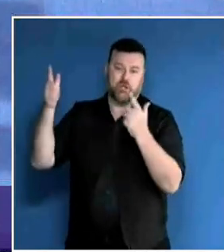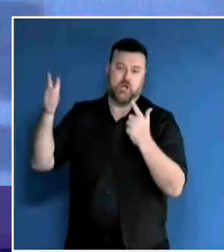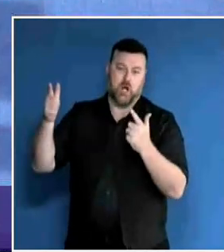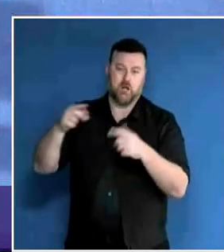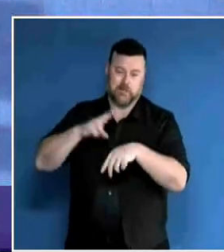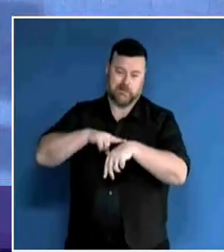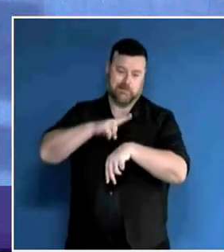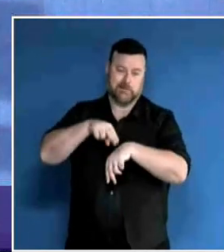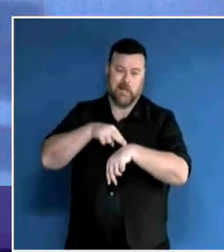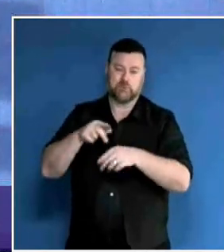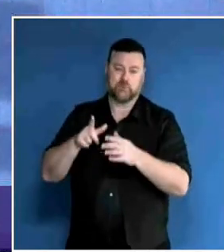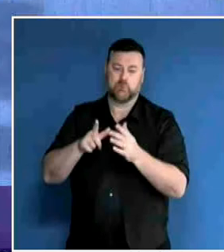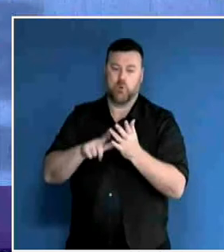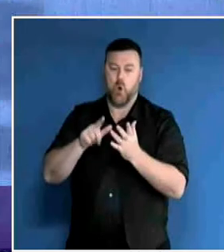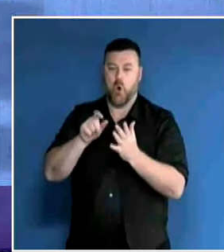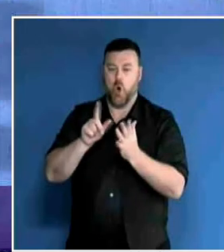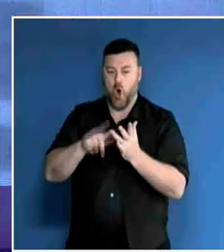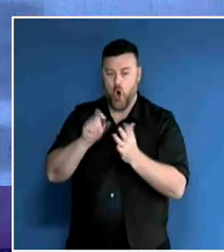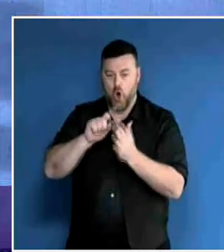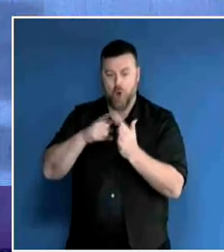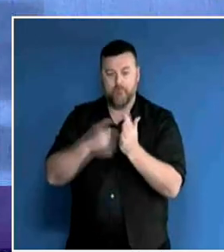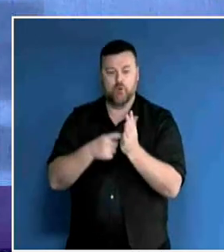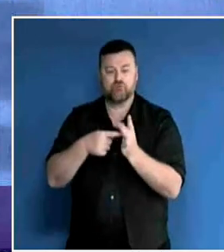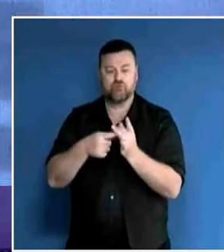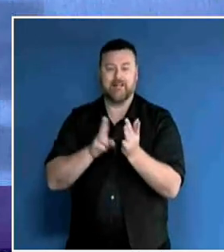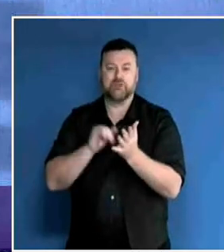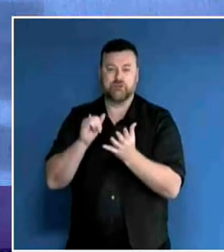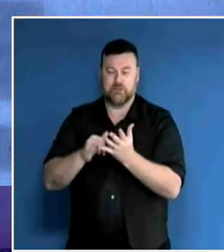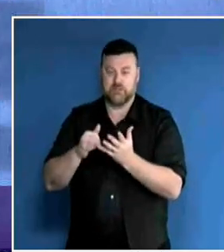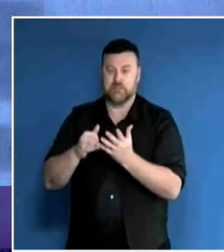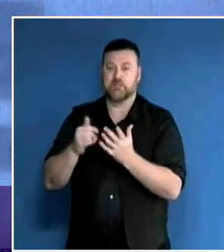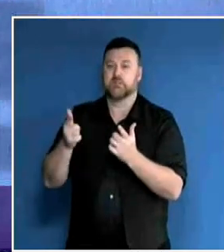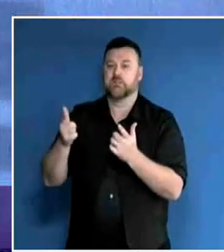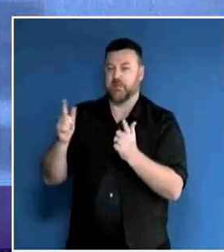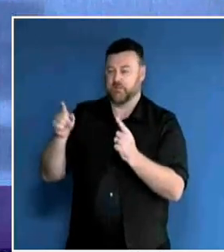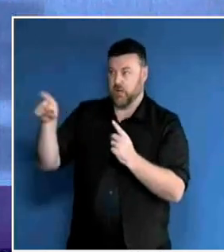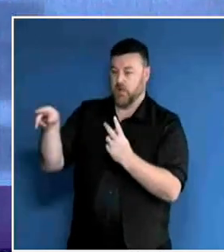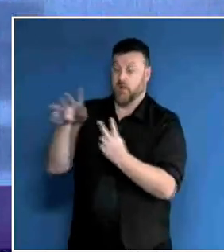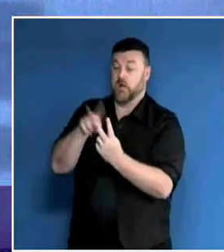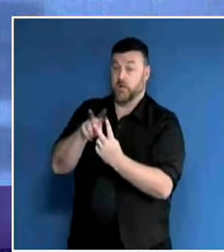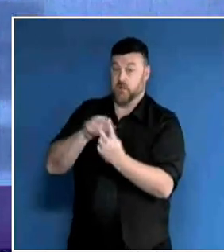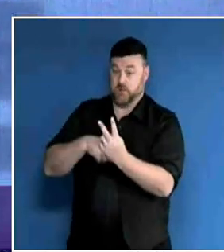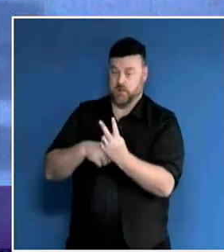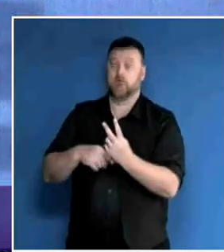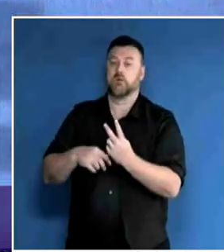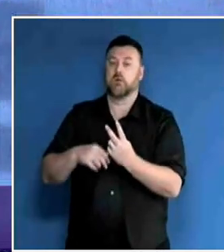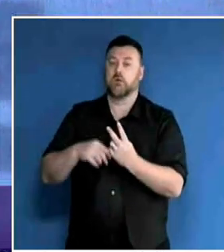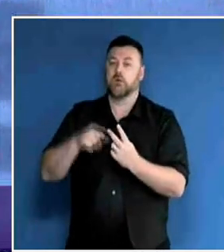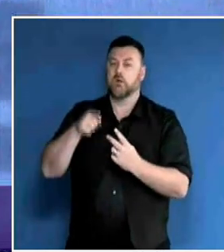For you, the job coach supporting you in those first few weeks at BusyBeans was really